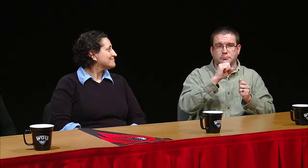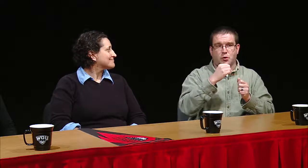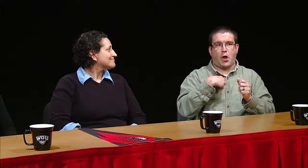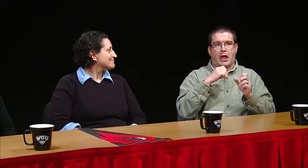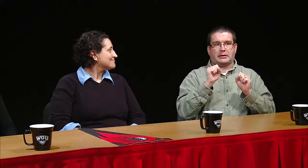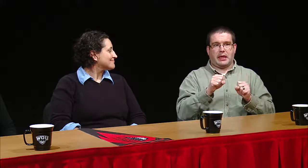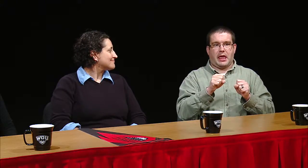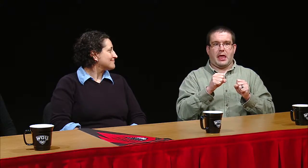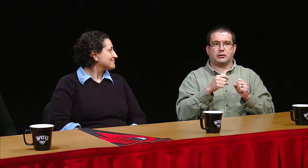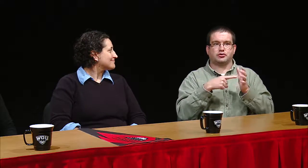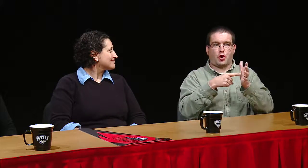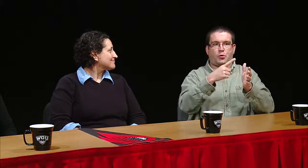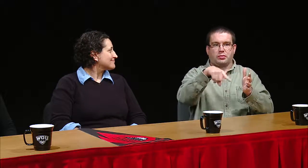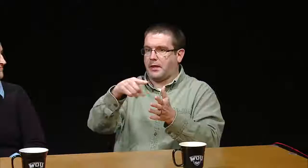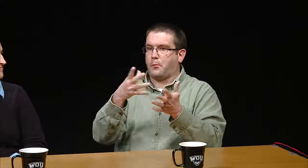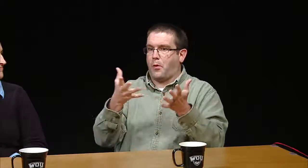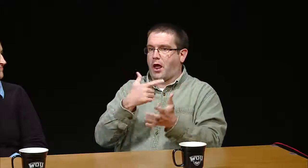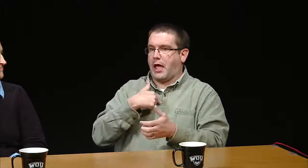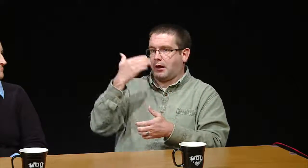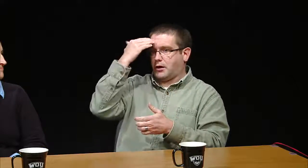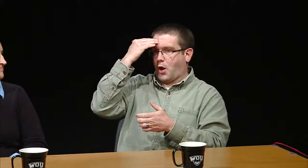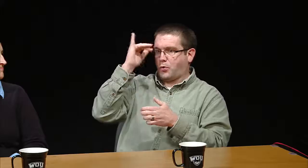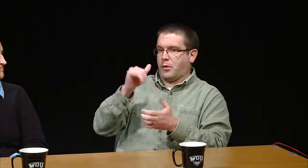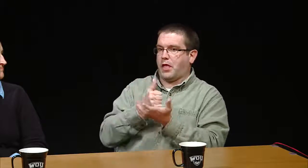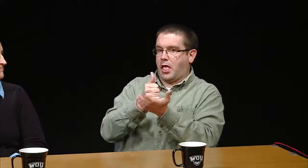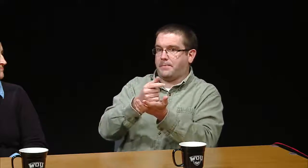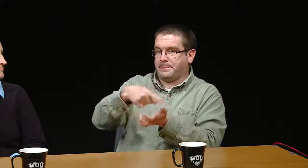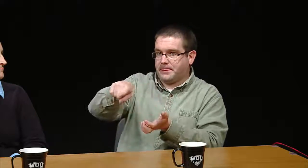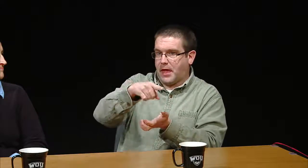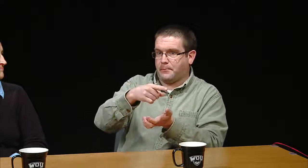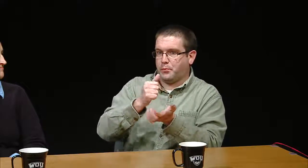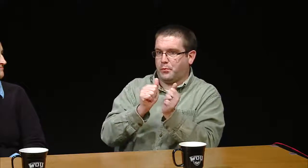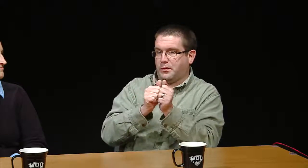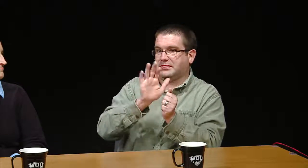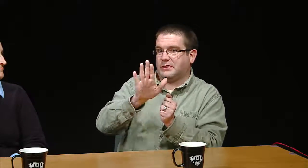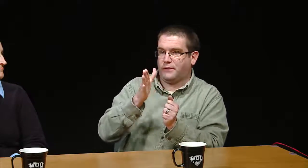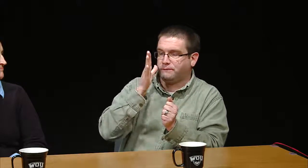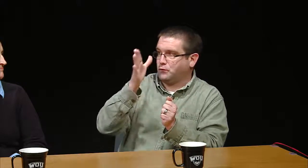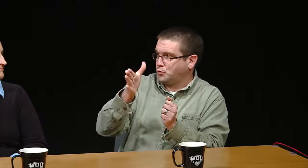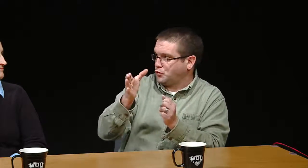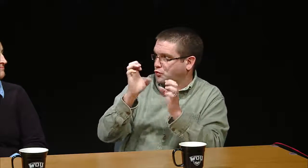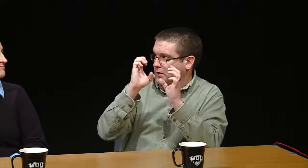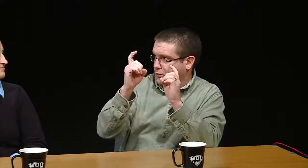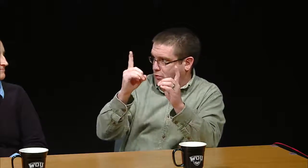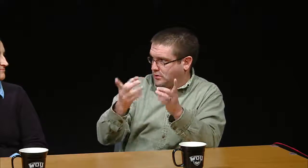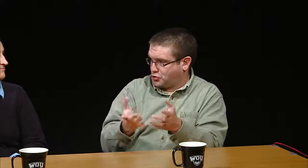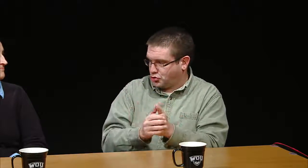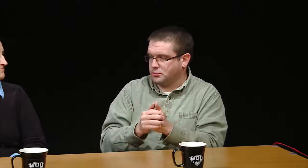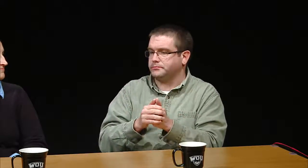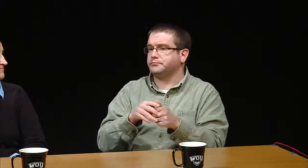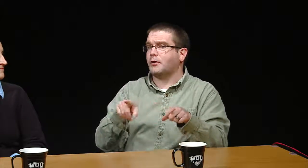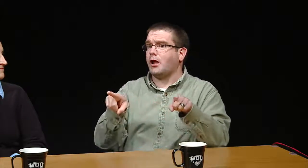I think that would be really helpful for a multitude of people. I really appreciate that my life has brought me to a point